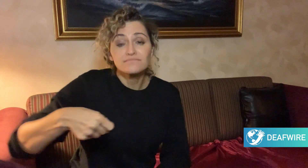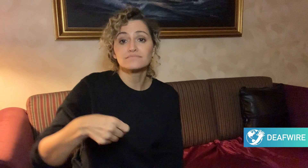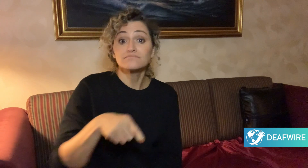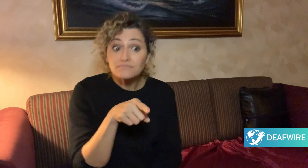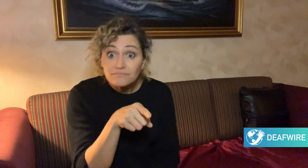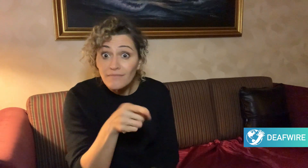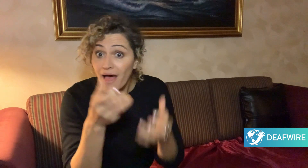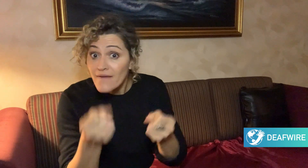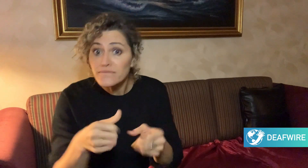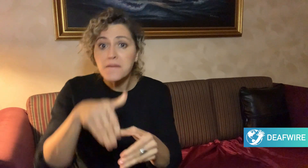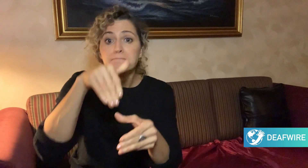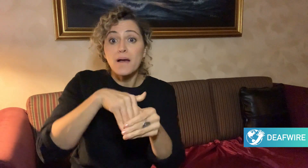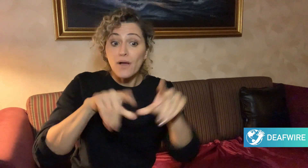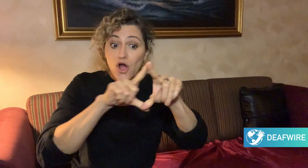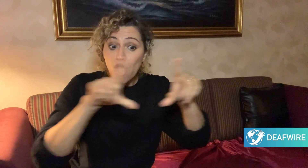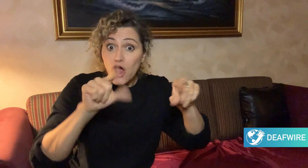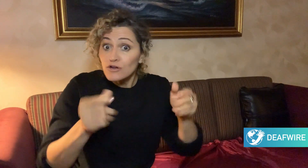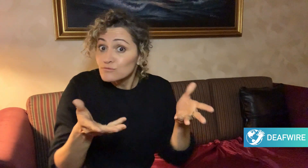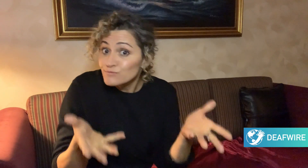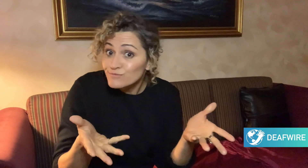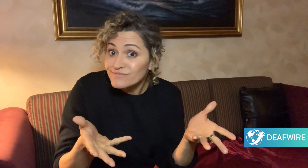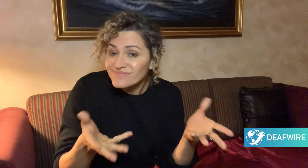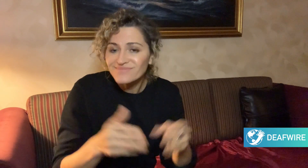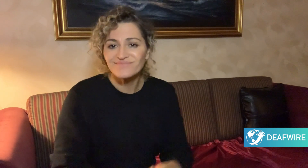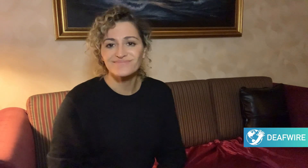and “Do you have a club card?”.